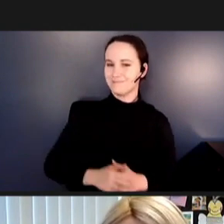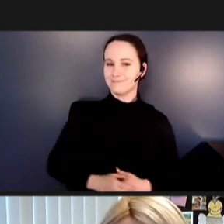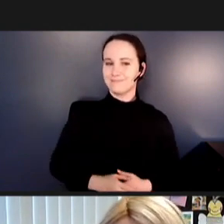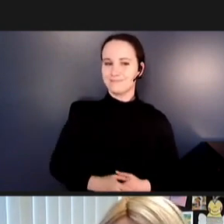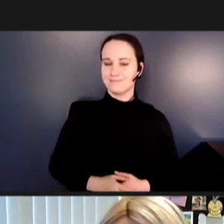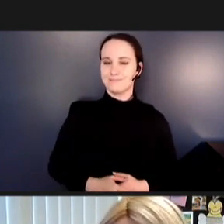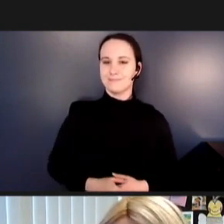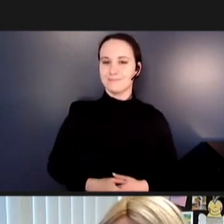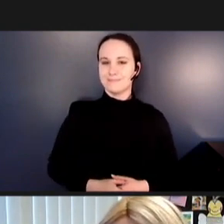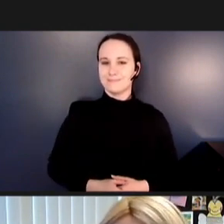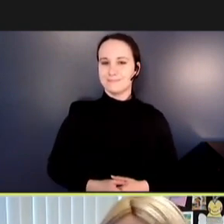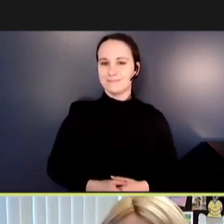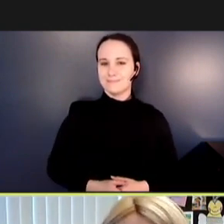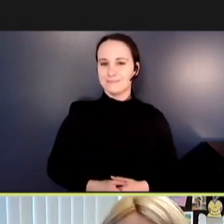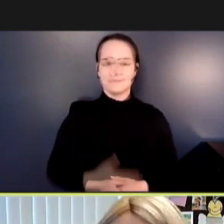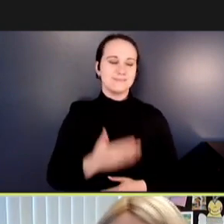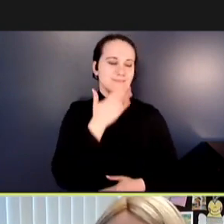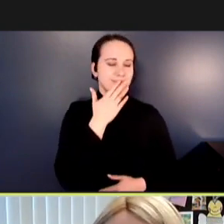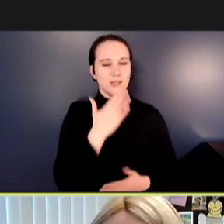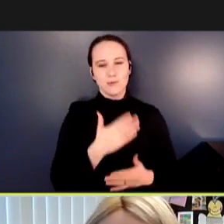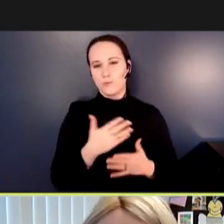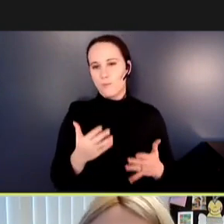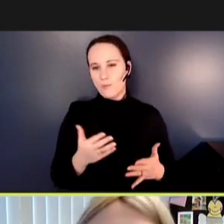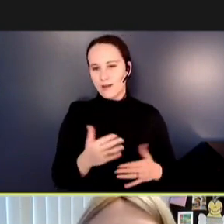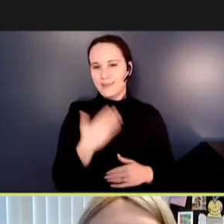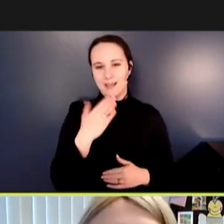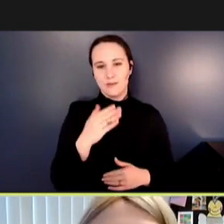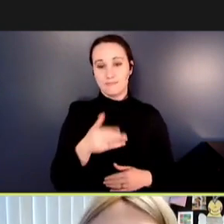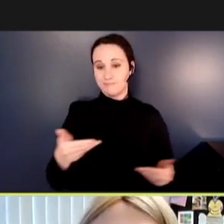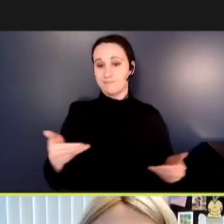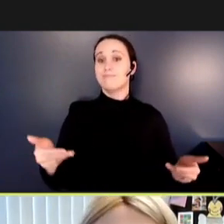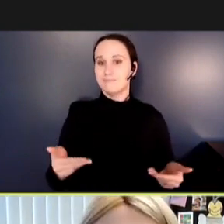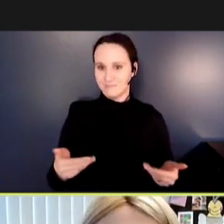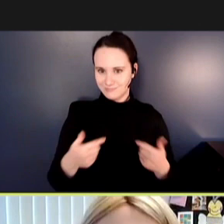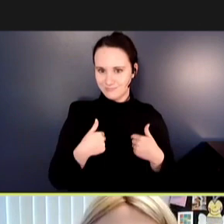Courtney Olsen-Chen: Thank you so much. Thank you for the invitation to speak today and I'm